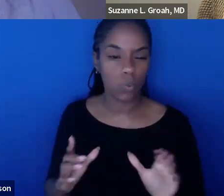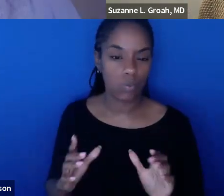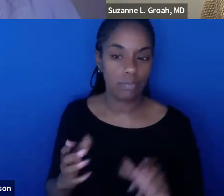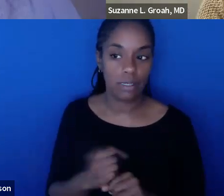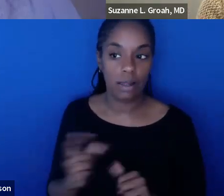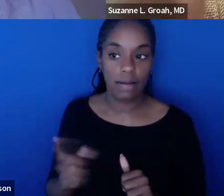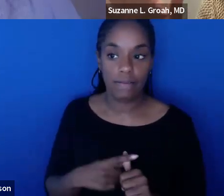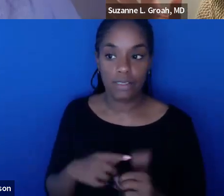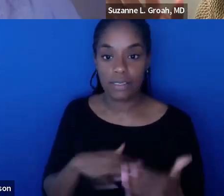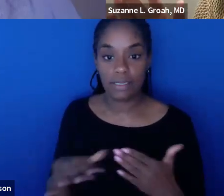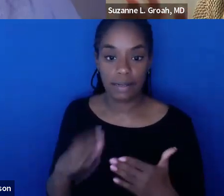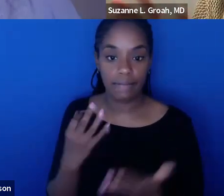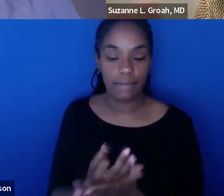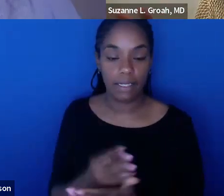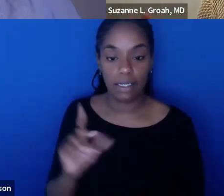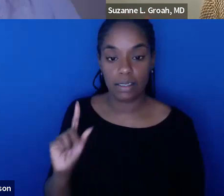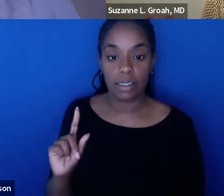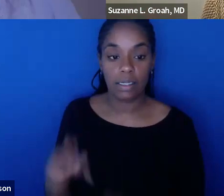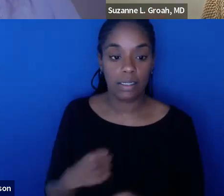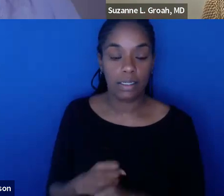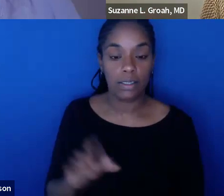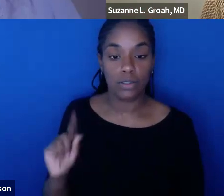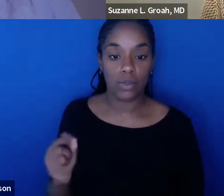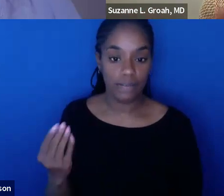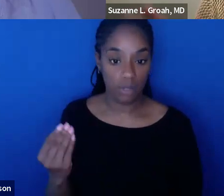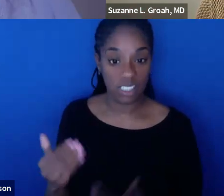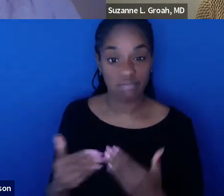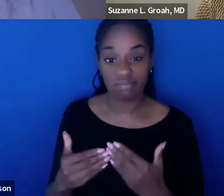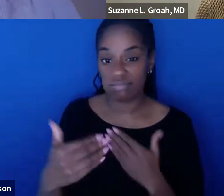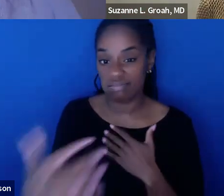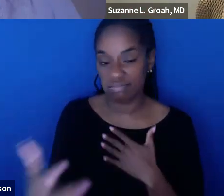2014, and we've been continually funded since then for this line of research.